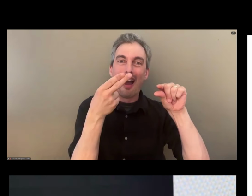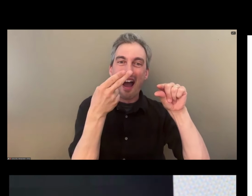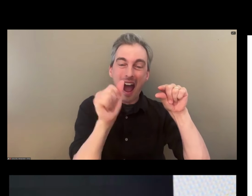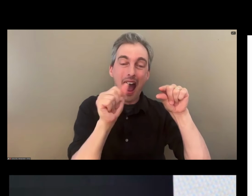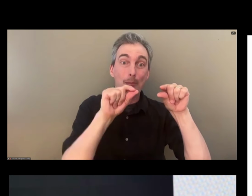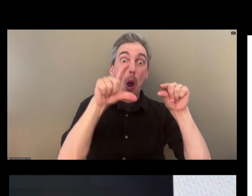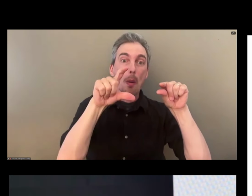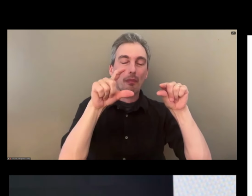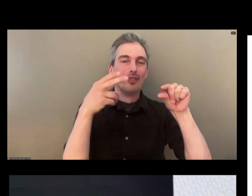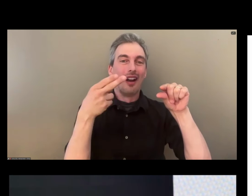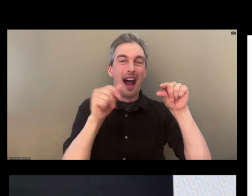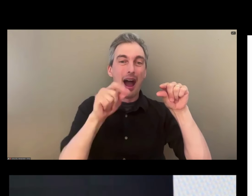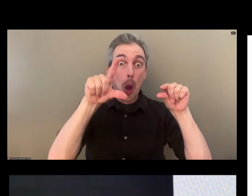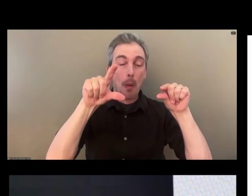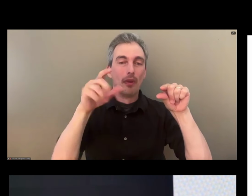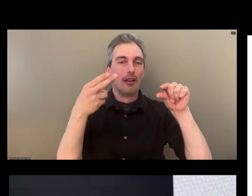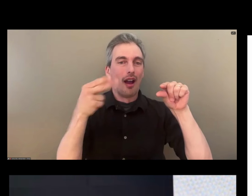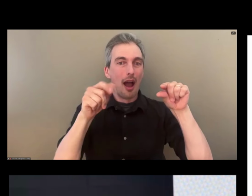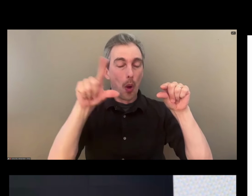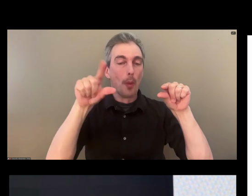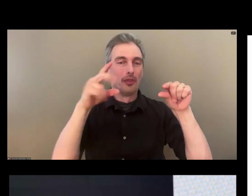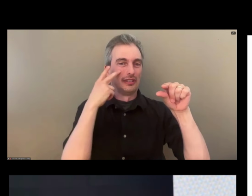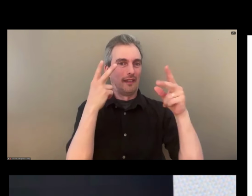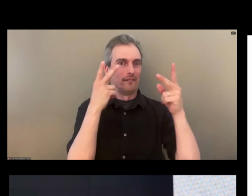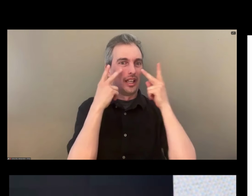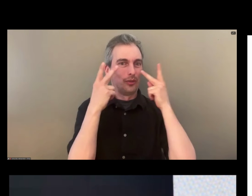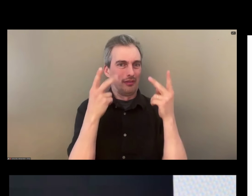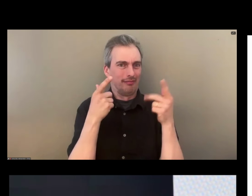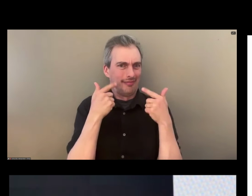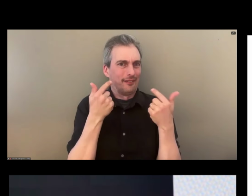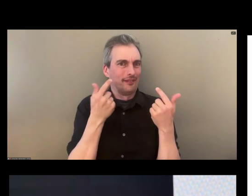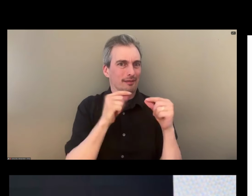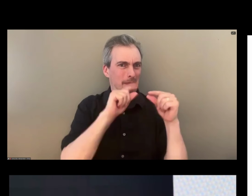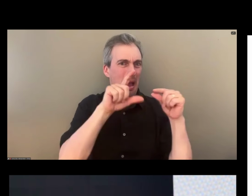And then the bottom one you can visually tell... There is a plosive